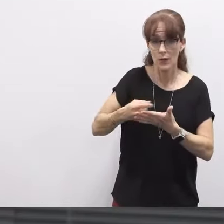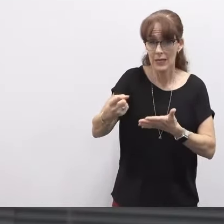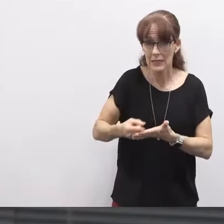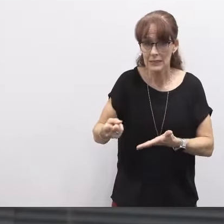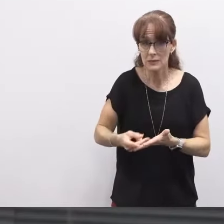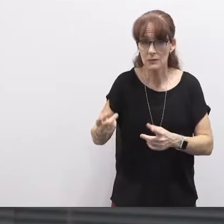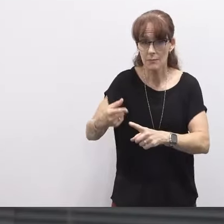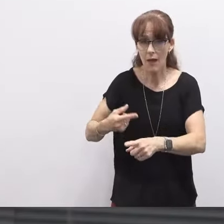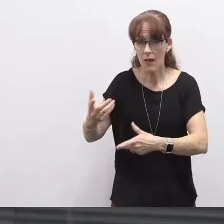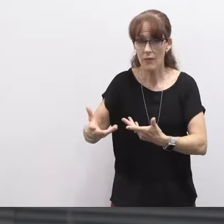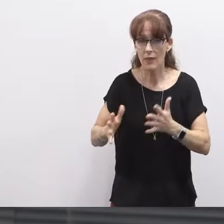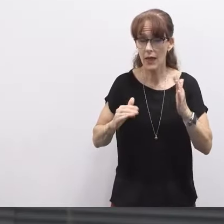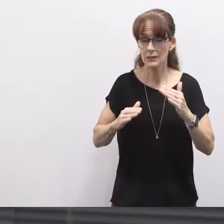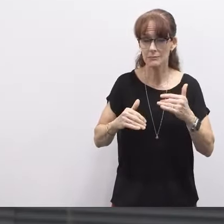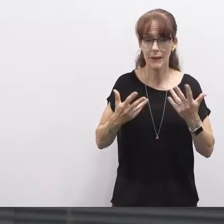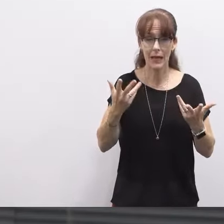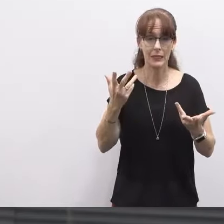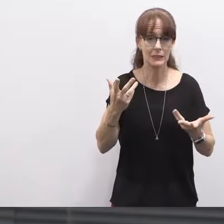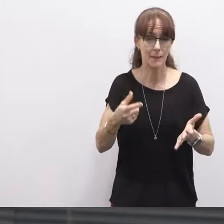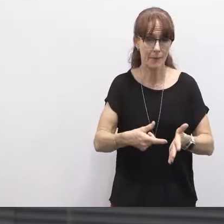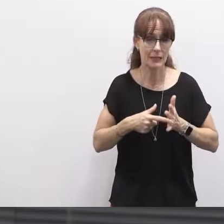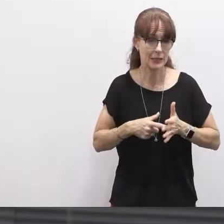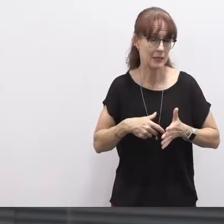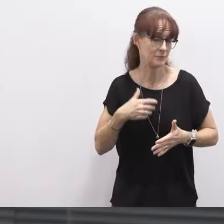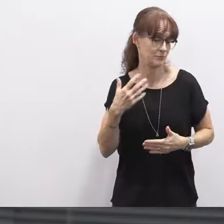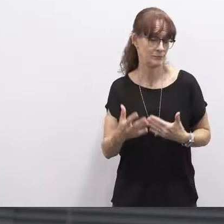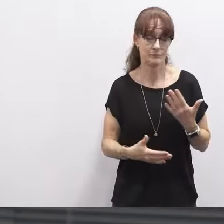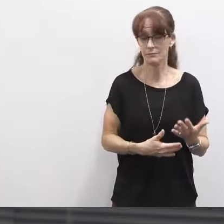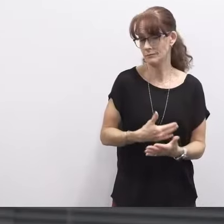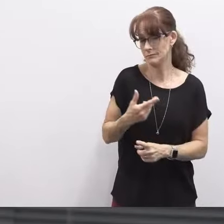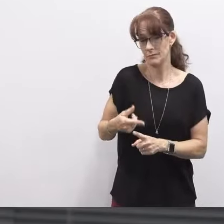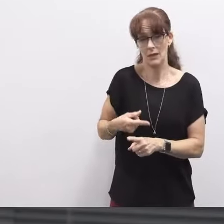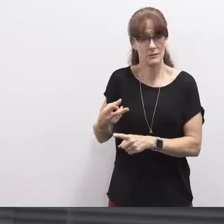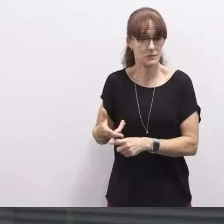Do we expect one here in the next couple of months?